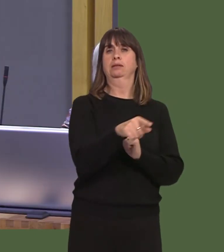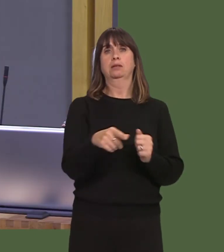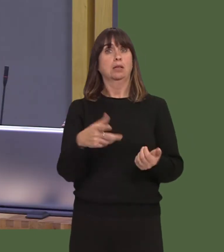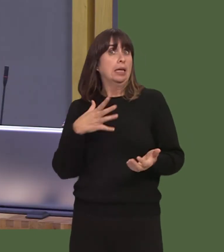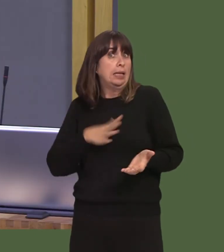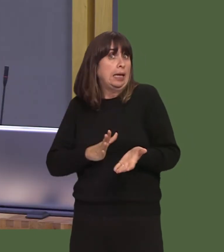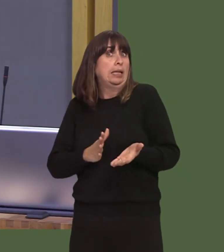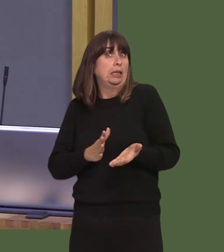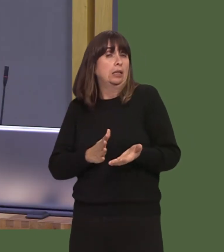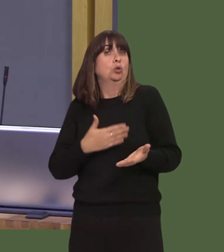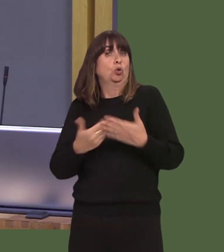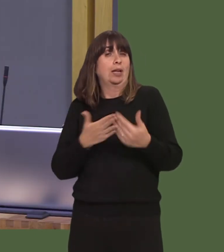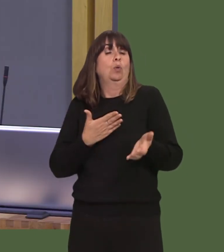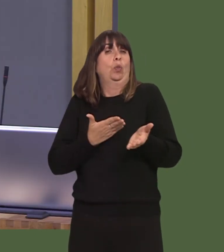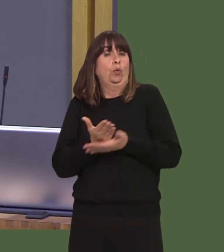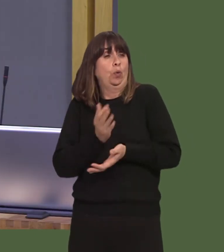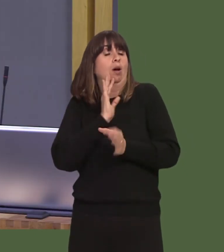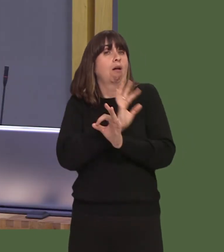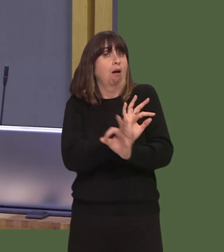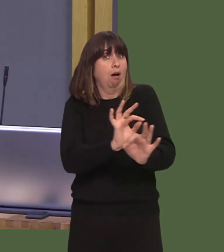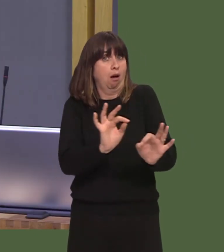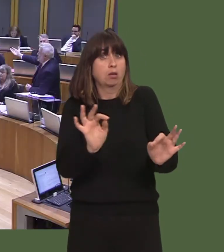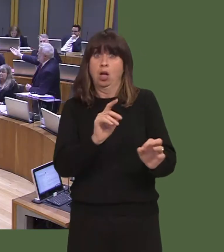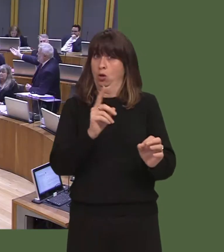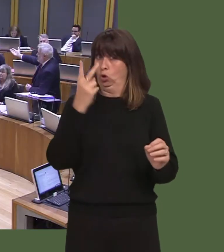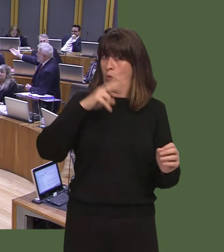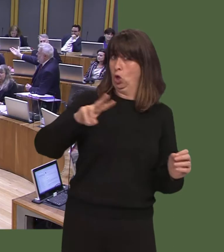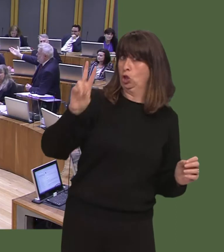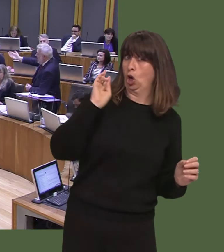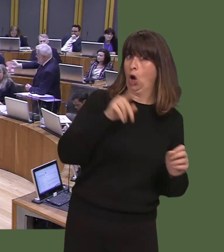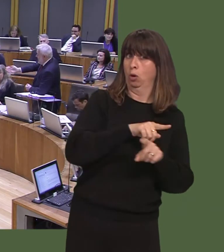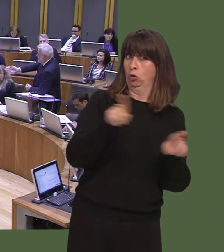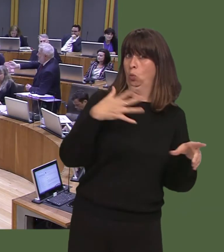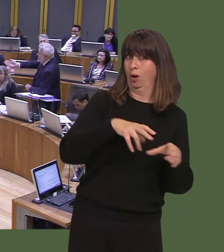other than through asking the very same people who took the decision two years ago whether,